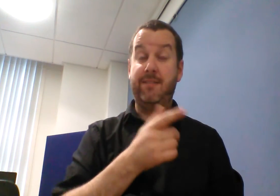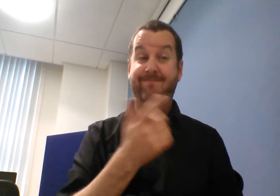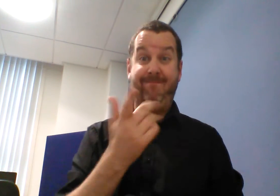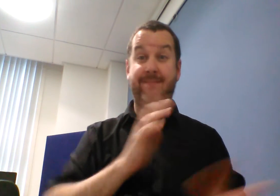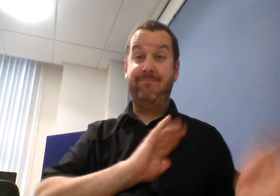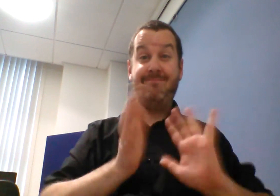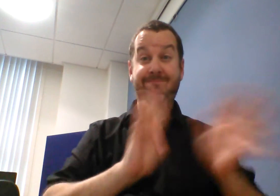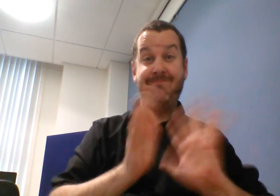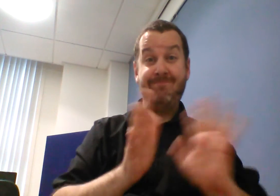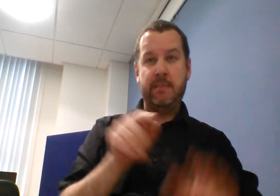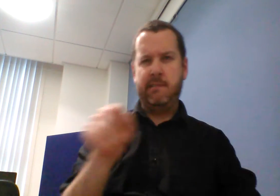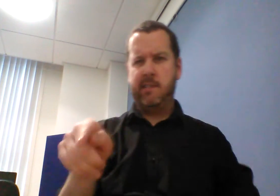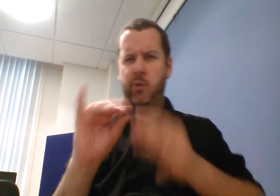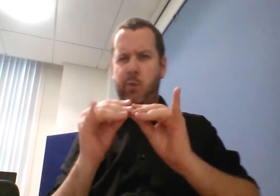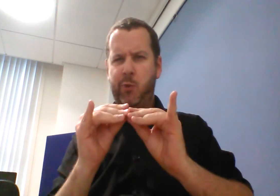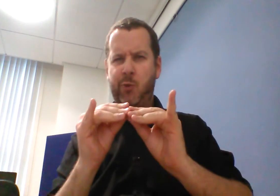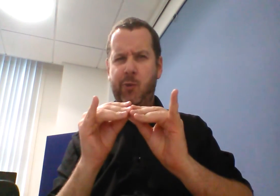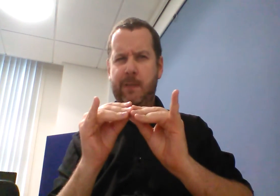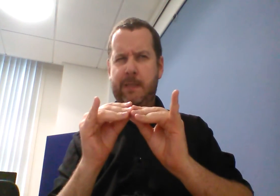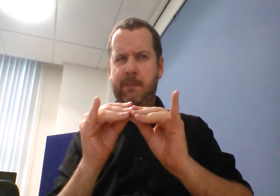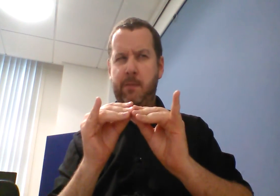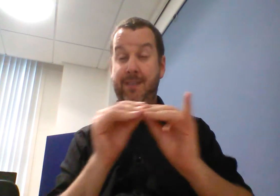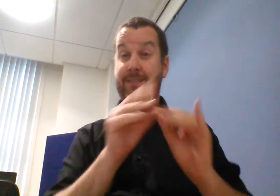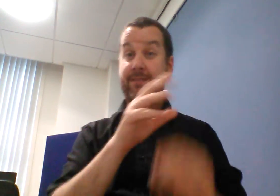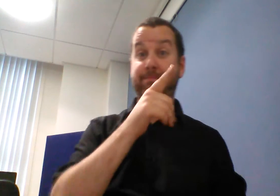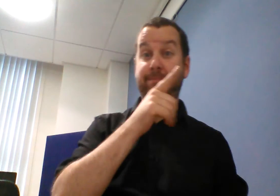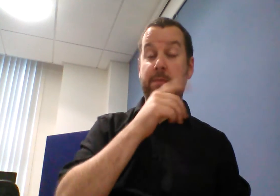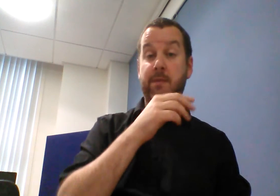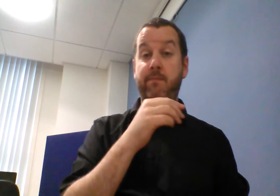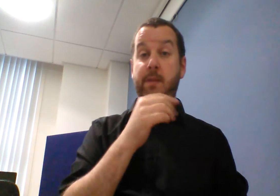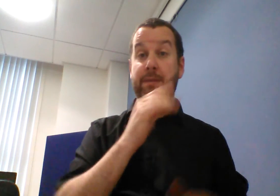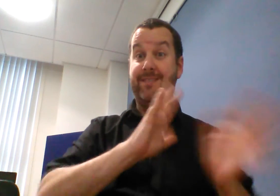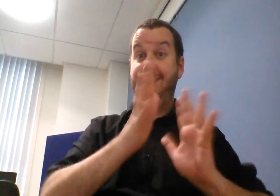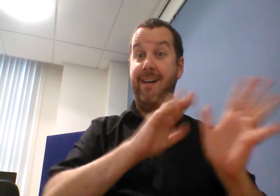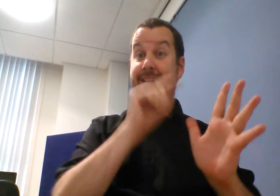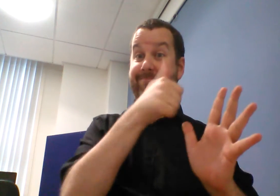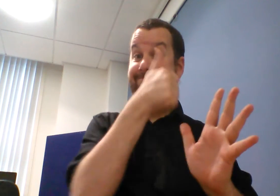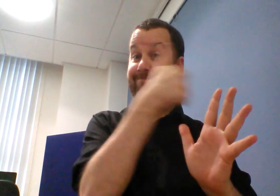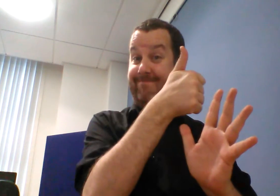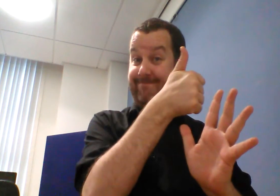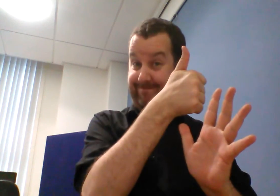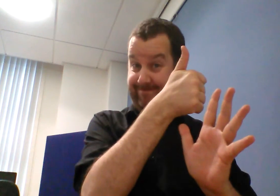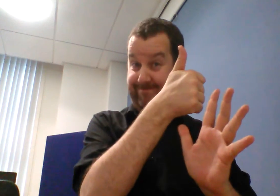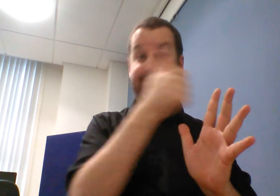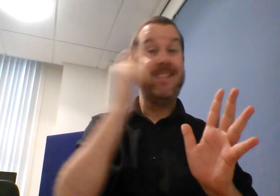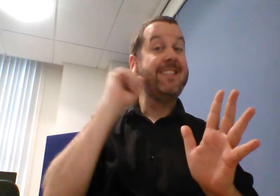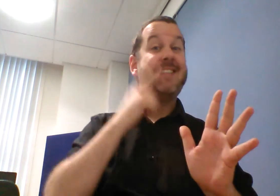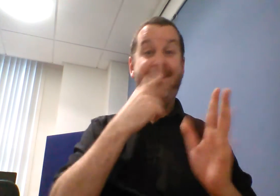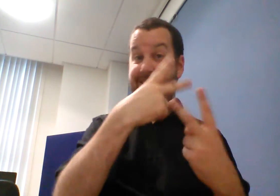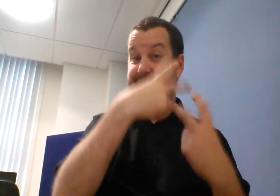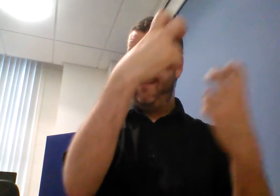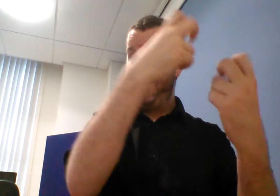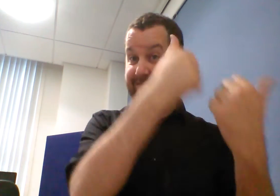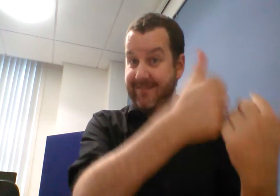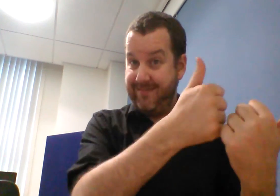If I was to use an interpreter, Deaf audiences would understand and have full access to my content;